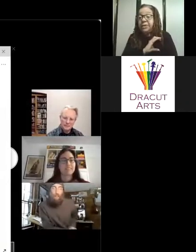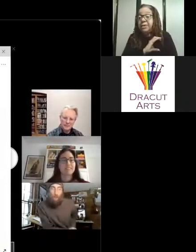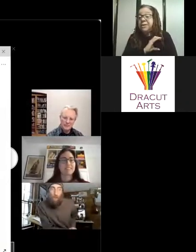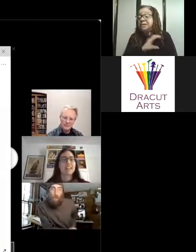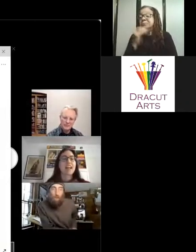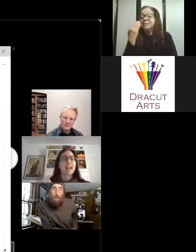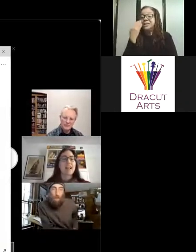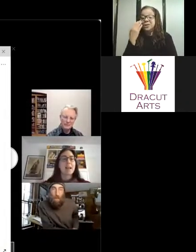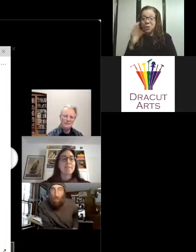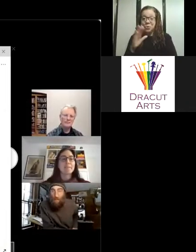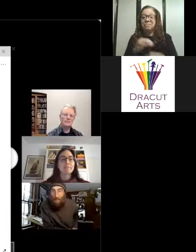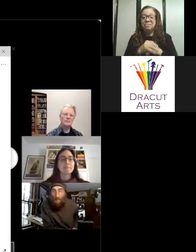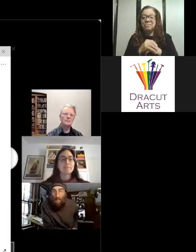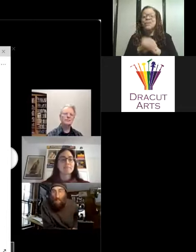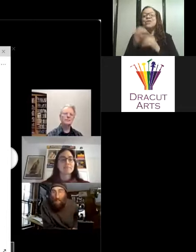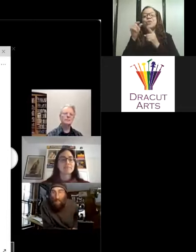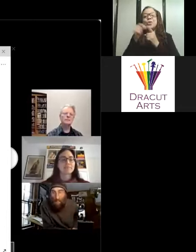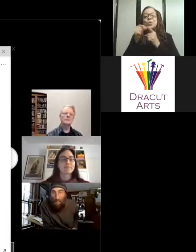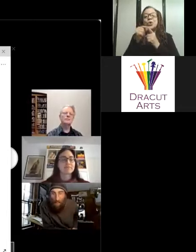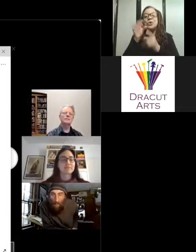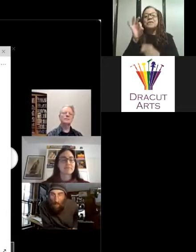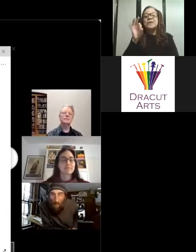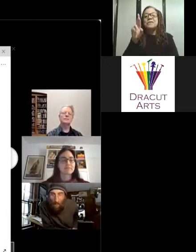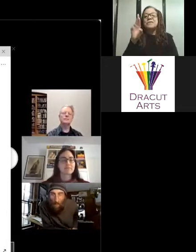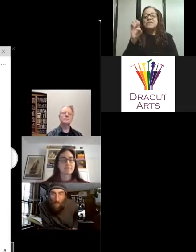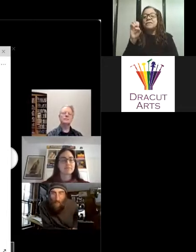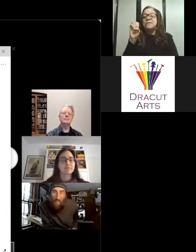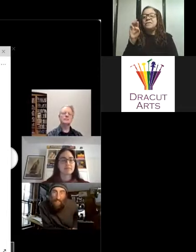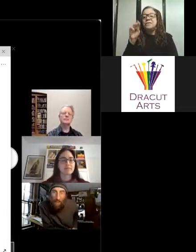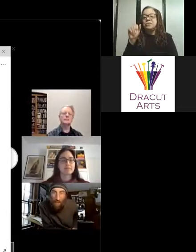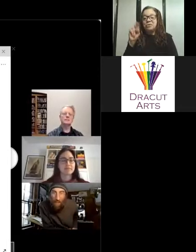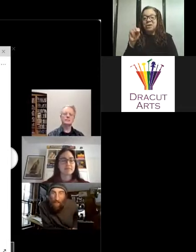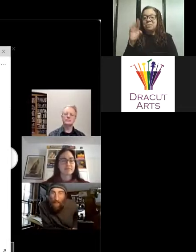So the words are Freeman Colby's, the uh the little doodle stick figures,